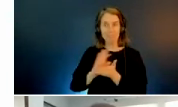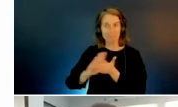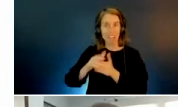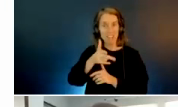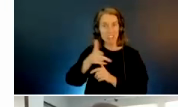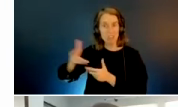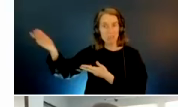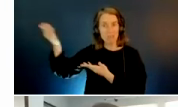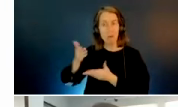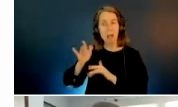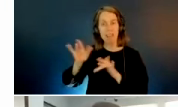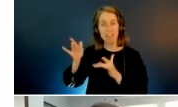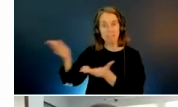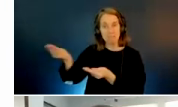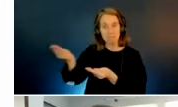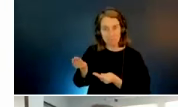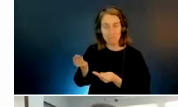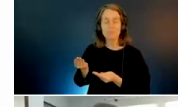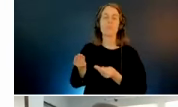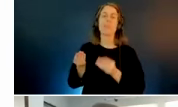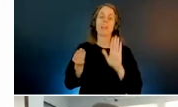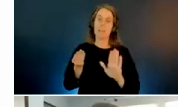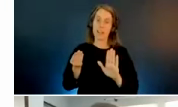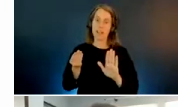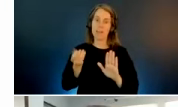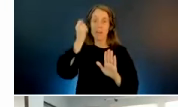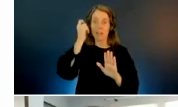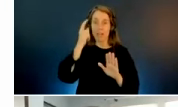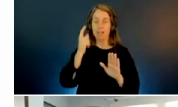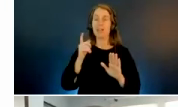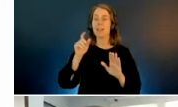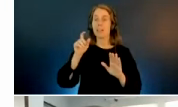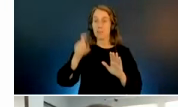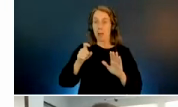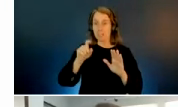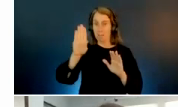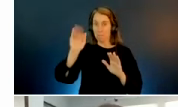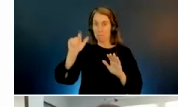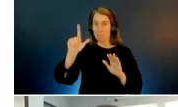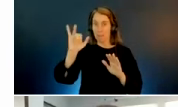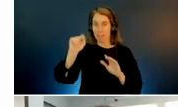your ballot in you review review your choices and you actually cast your ballot your paper